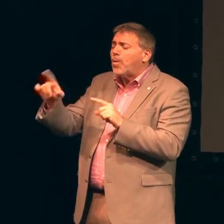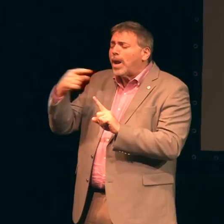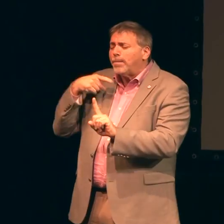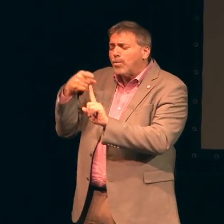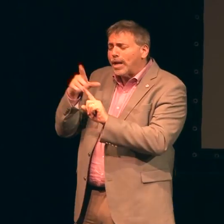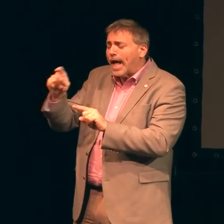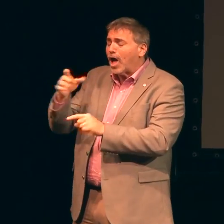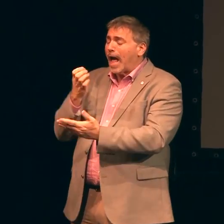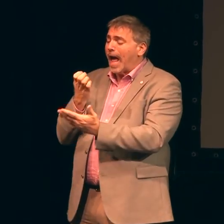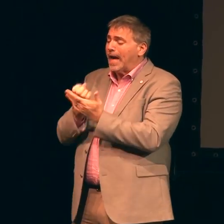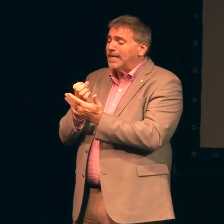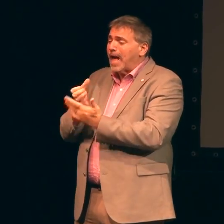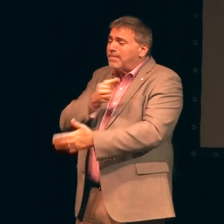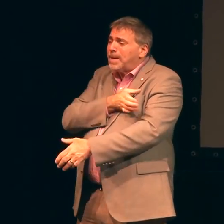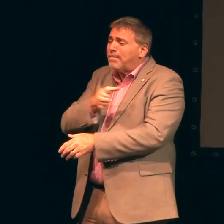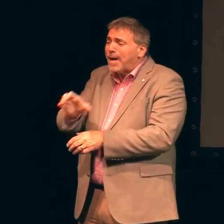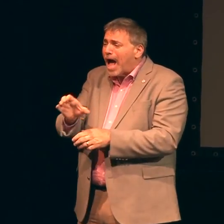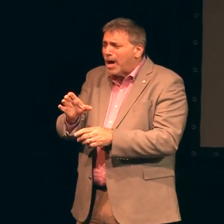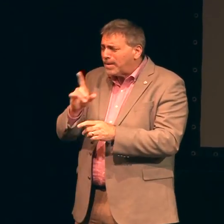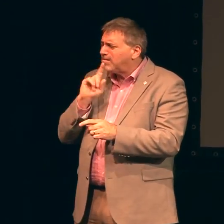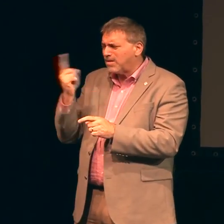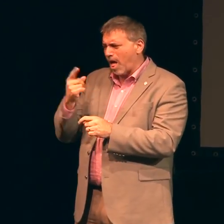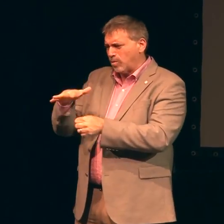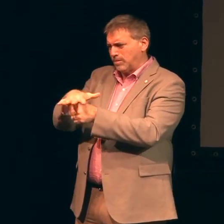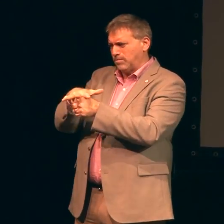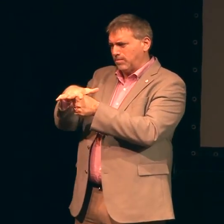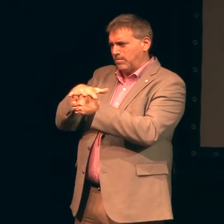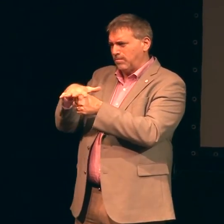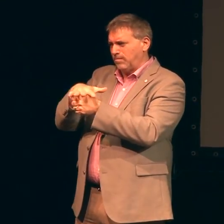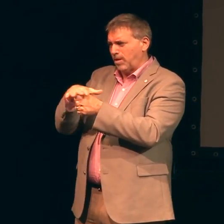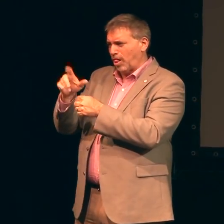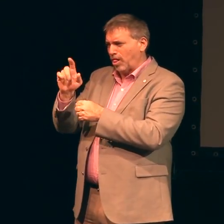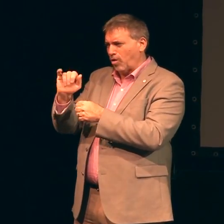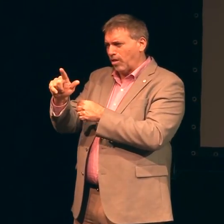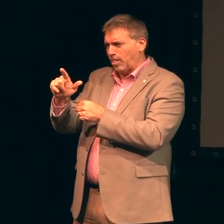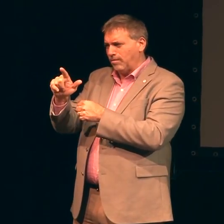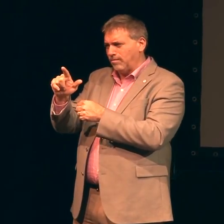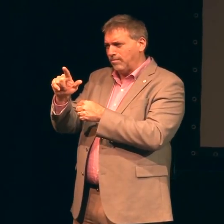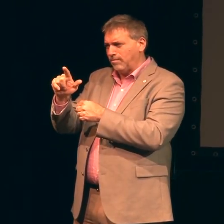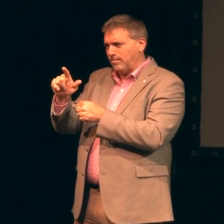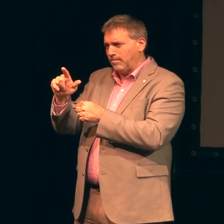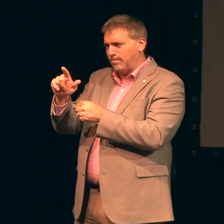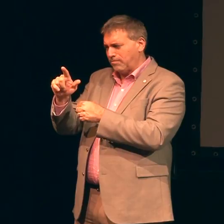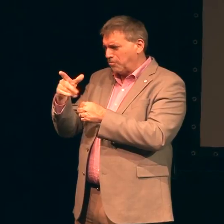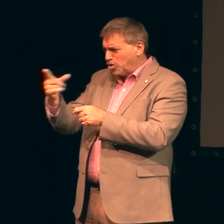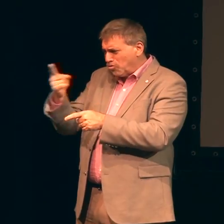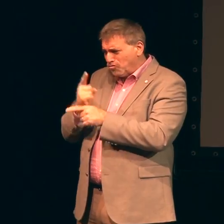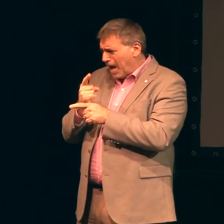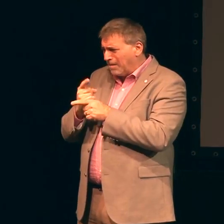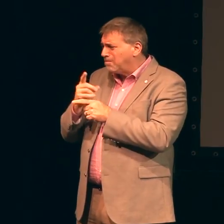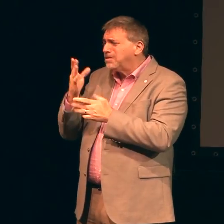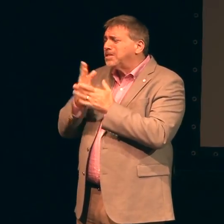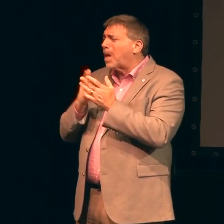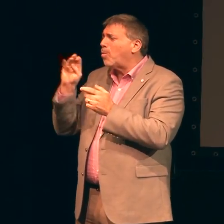a waste of resources but with that economic empowerment then that's on a local level. And